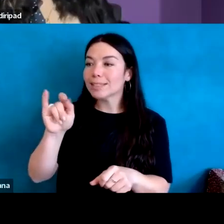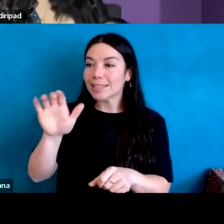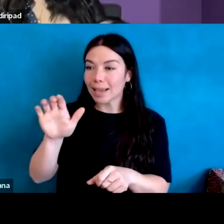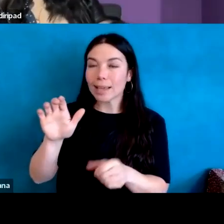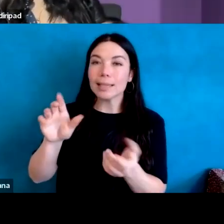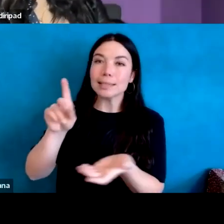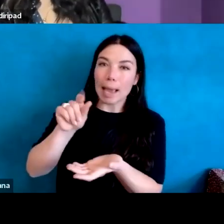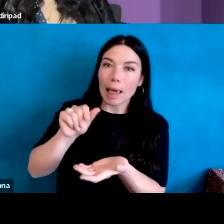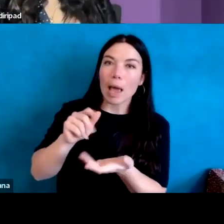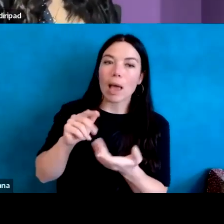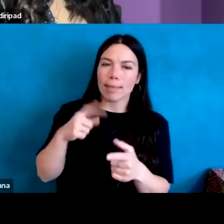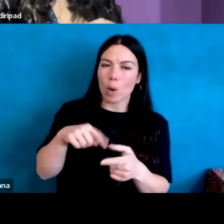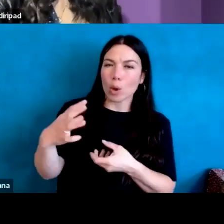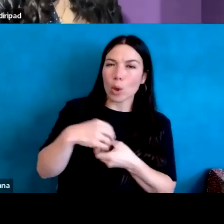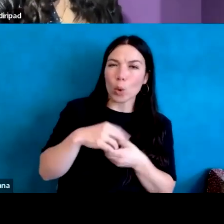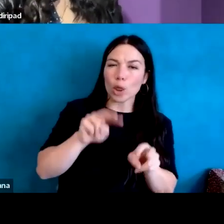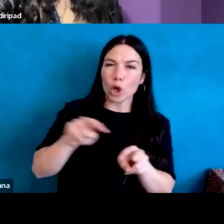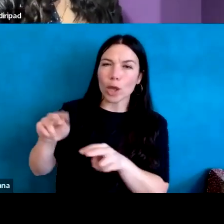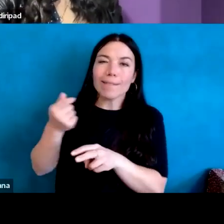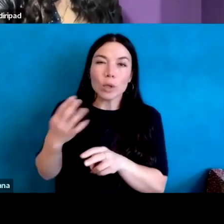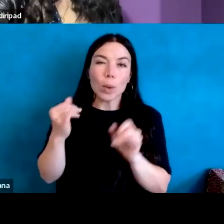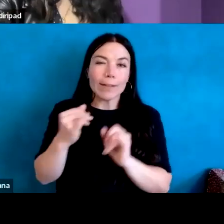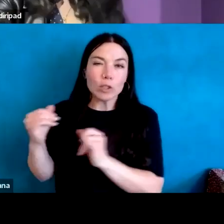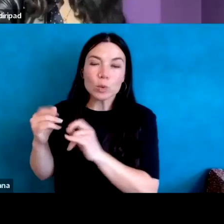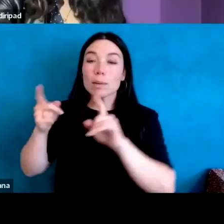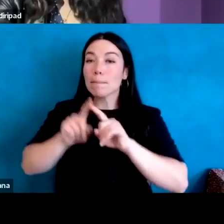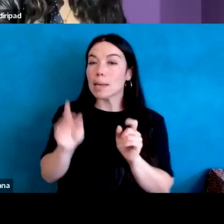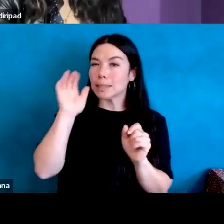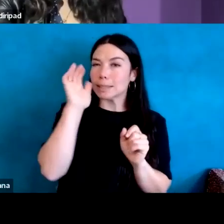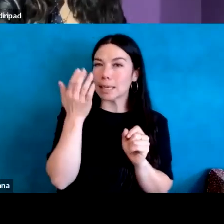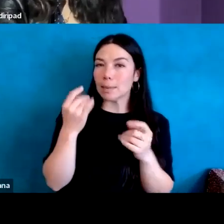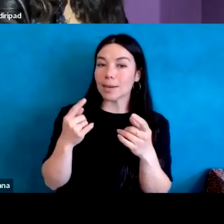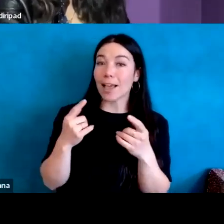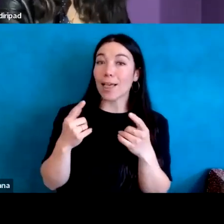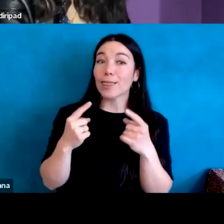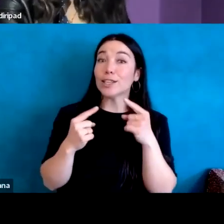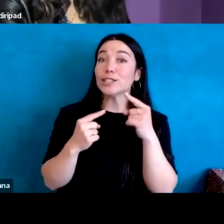And it seemed to be that the diversity of the researchers was pretty low.